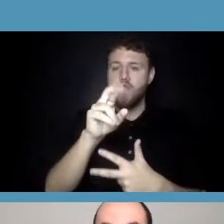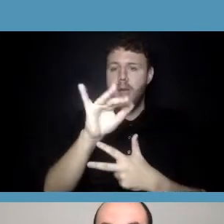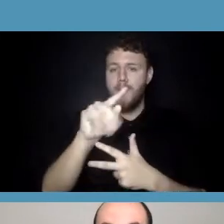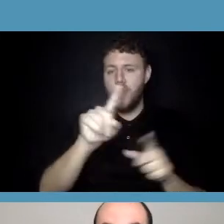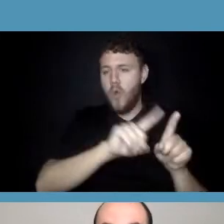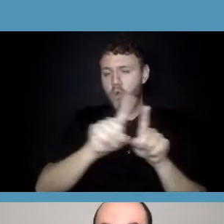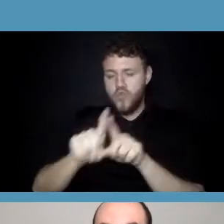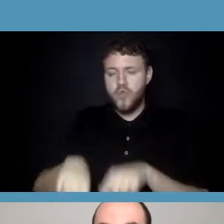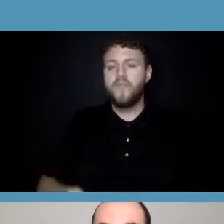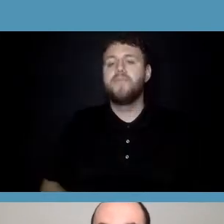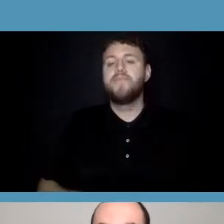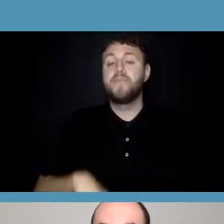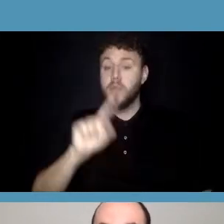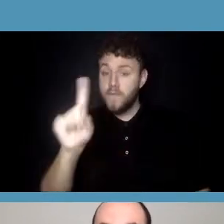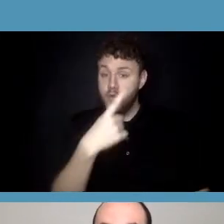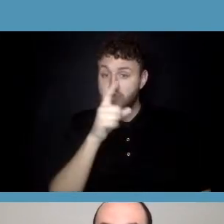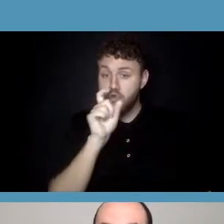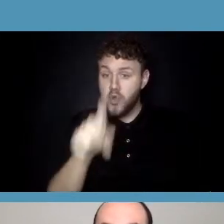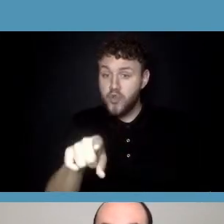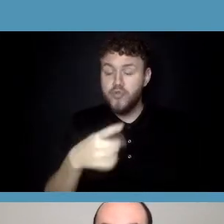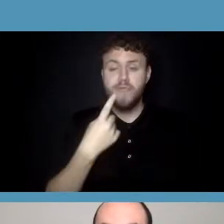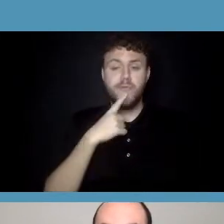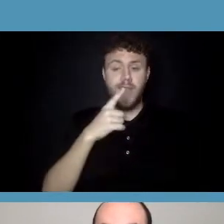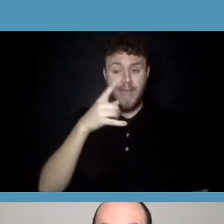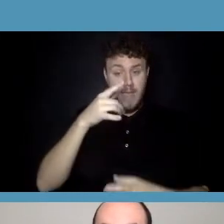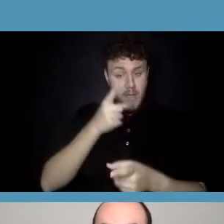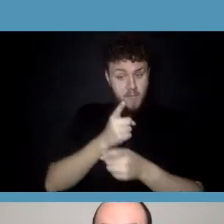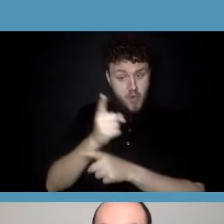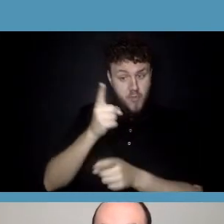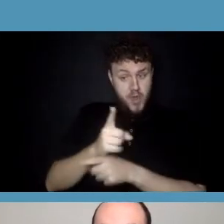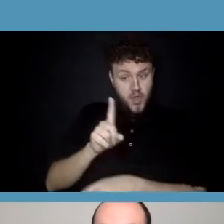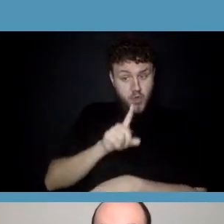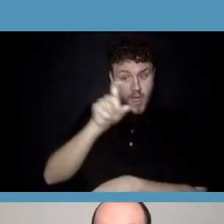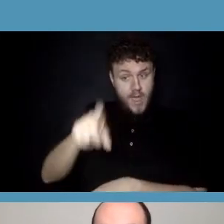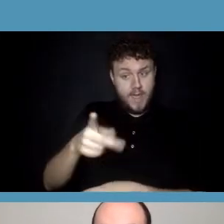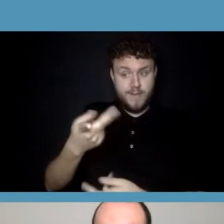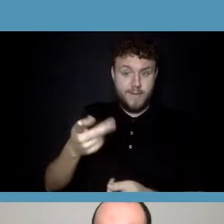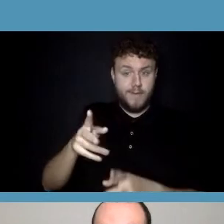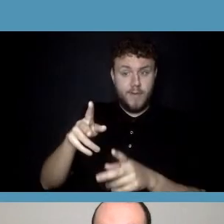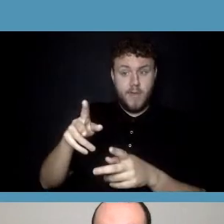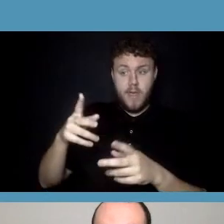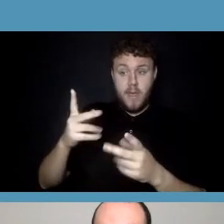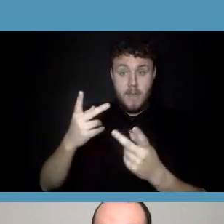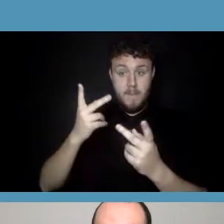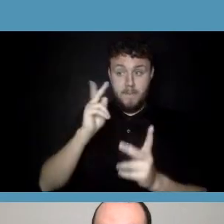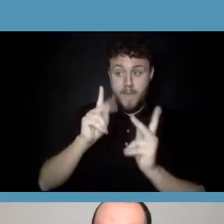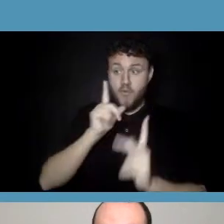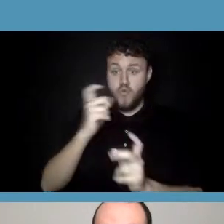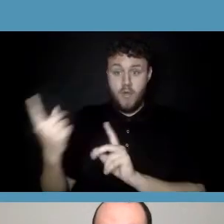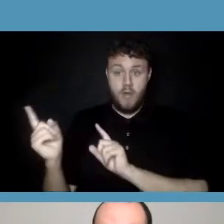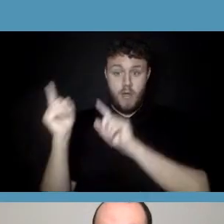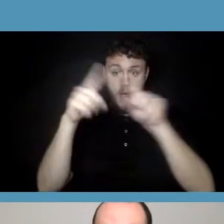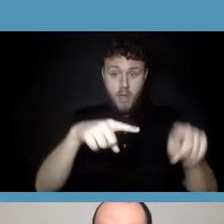So the first question is, is it appropriate to ask potential event attendees in advance